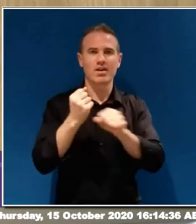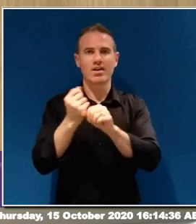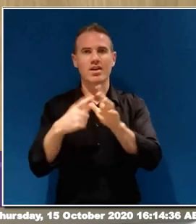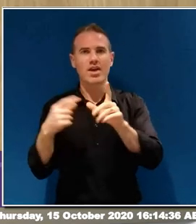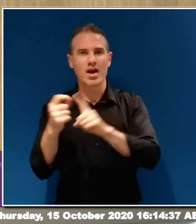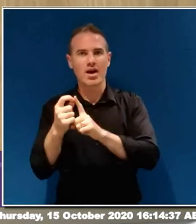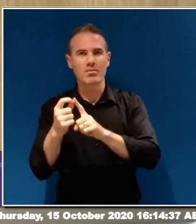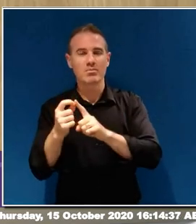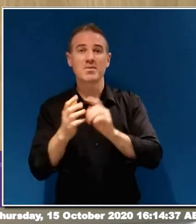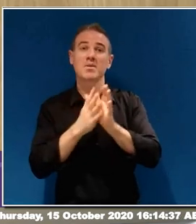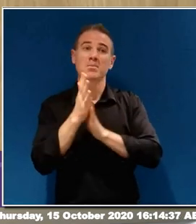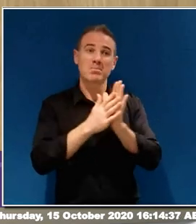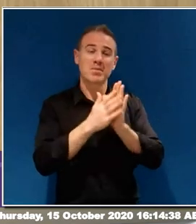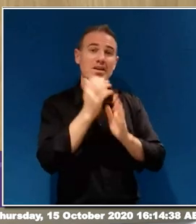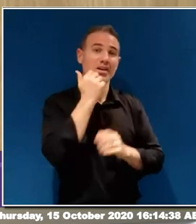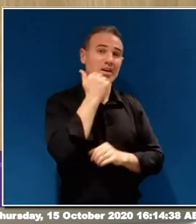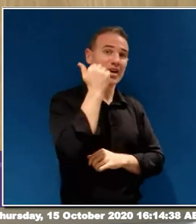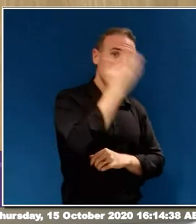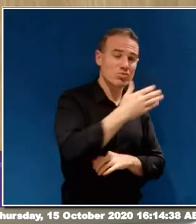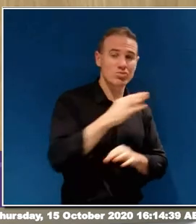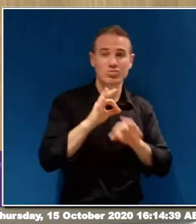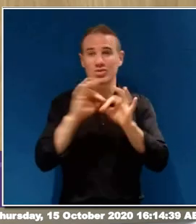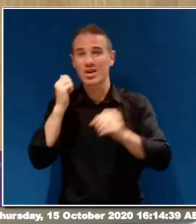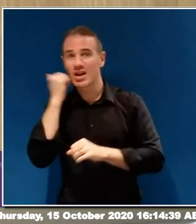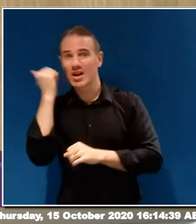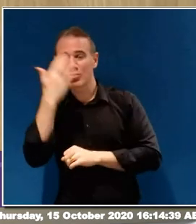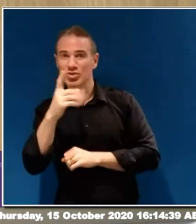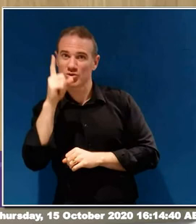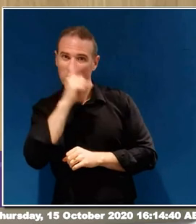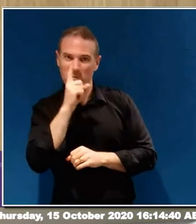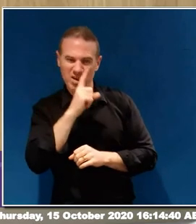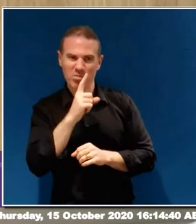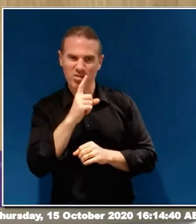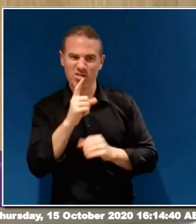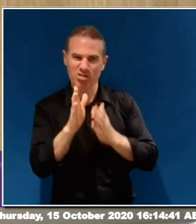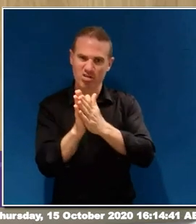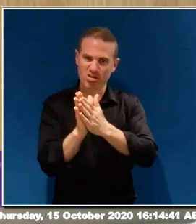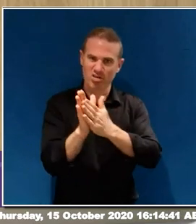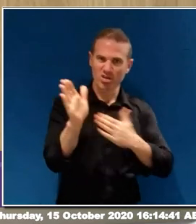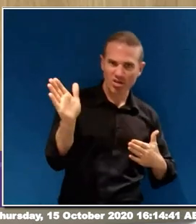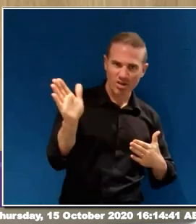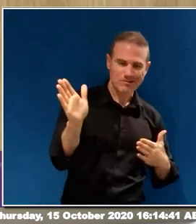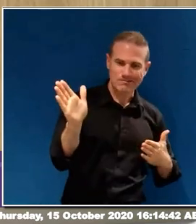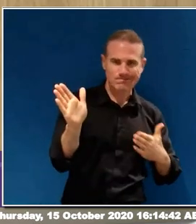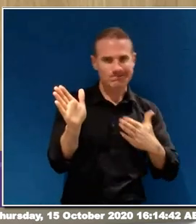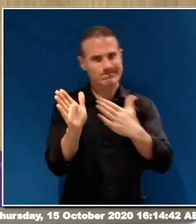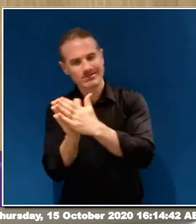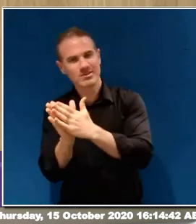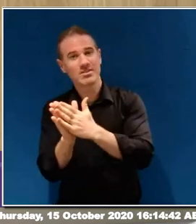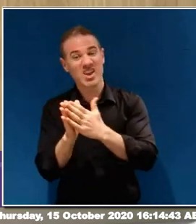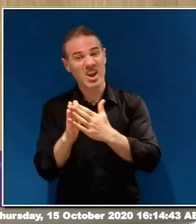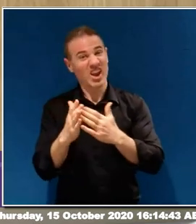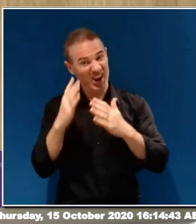has always been one of the fundamental areas of change, and we are now in the era